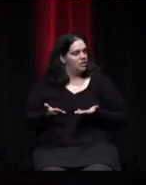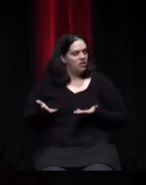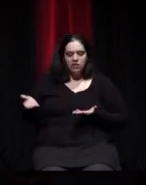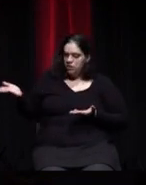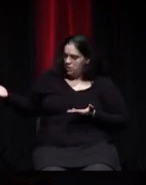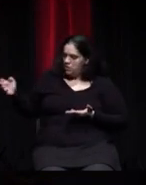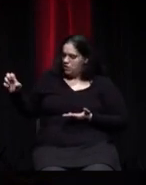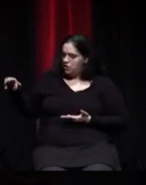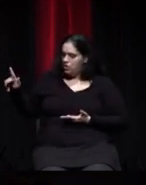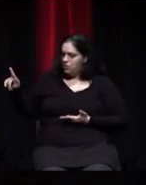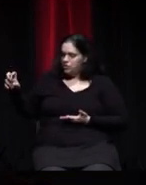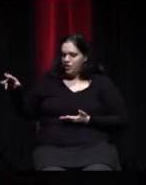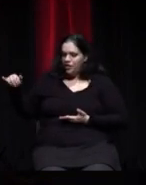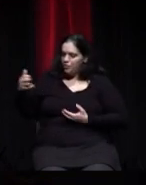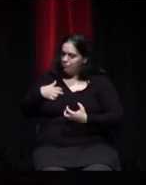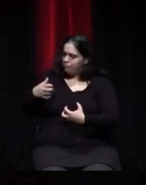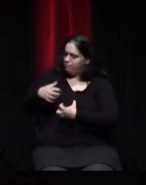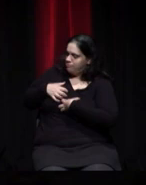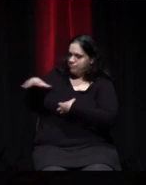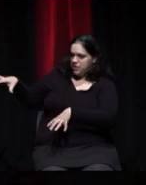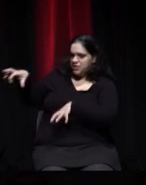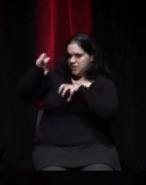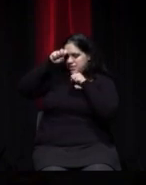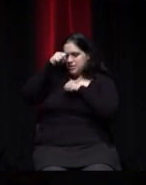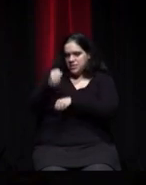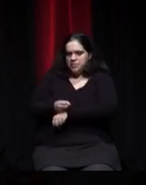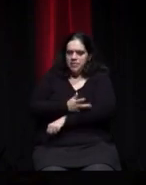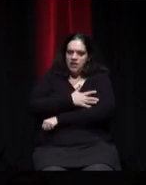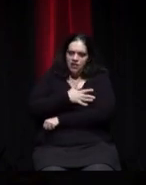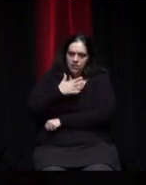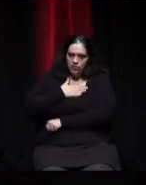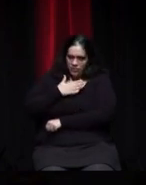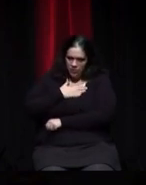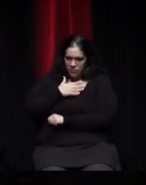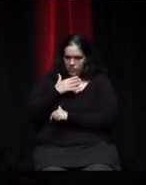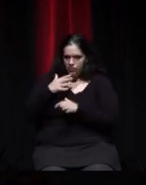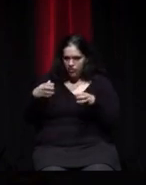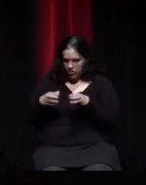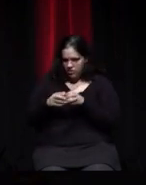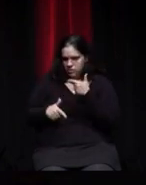a true inspirer for our generation. Someone who's worked in the public space